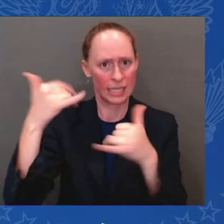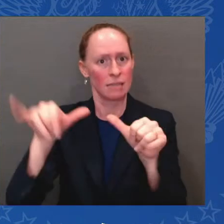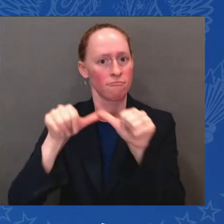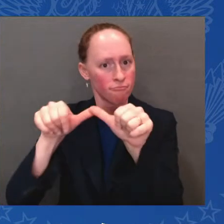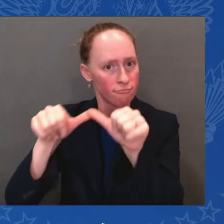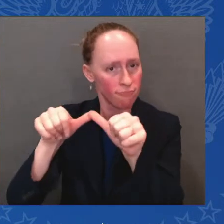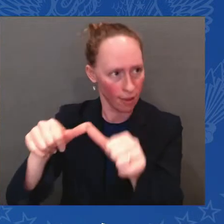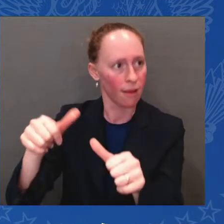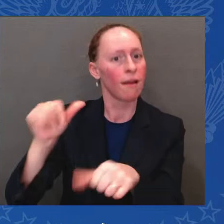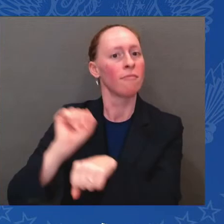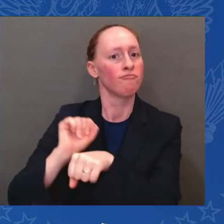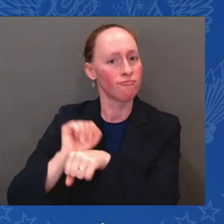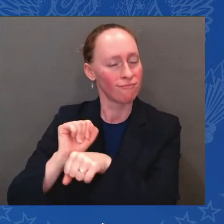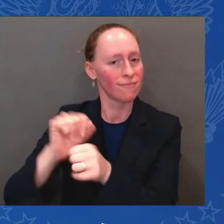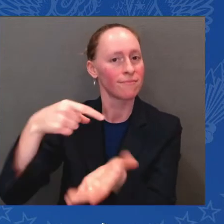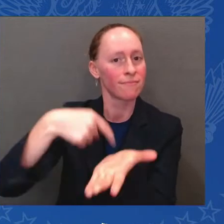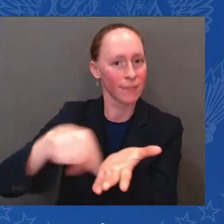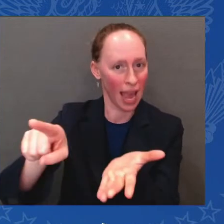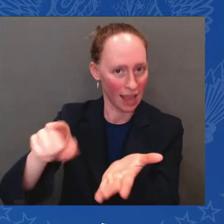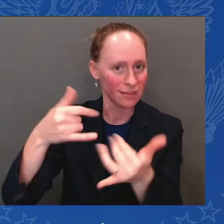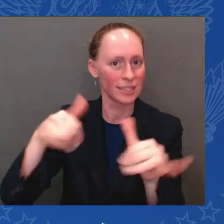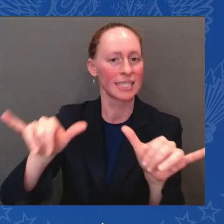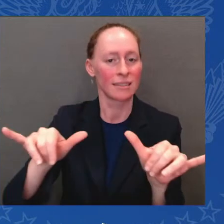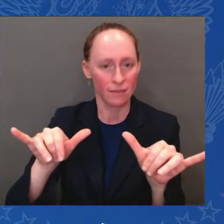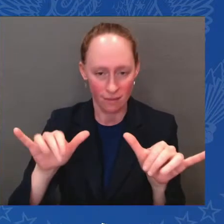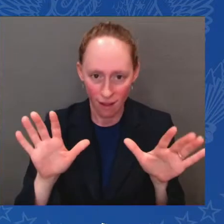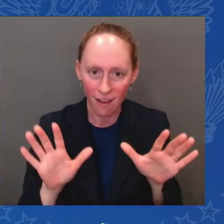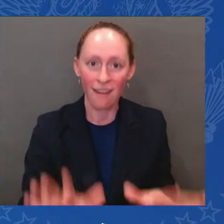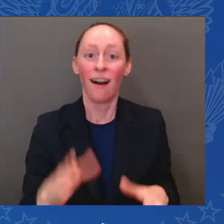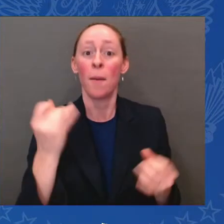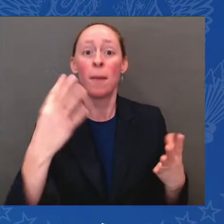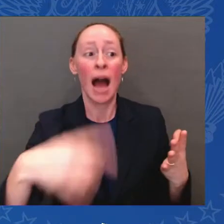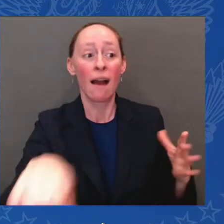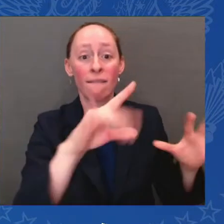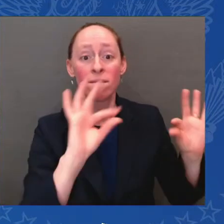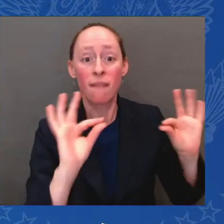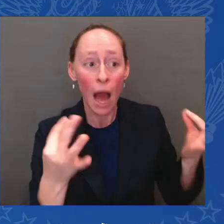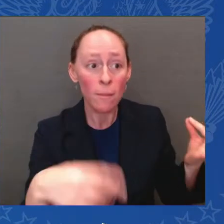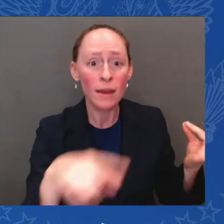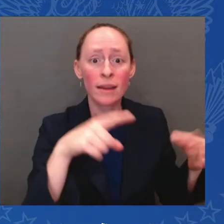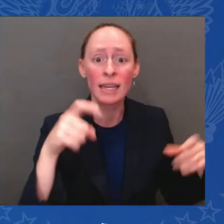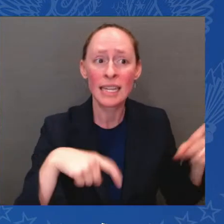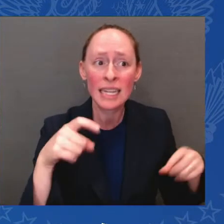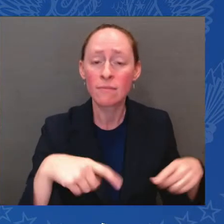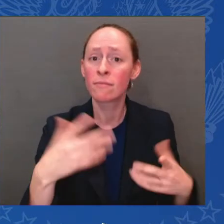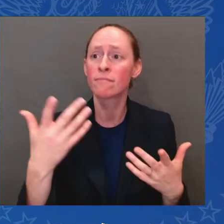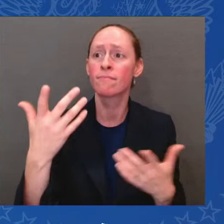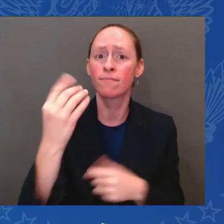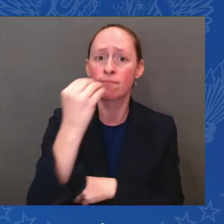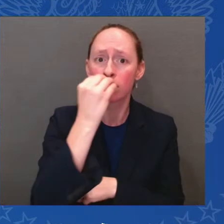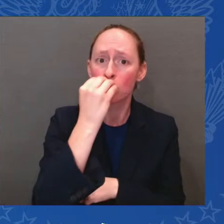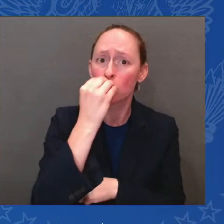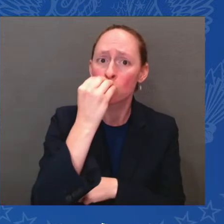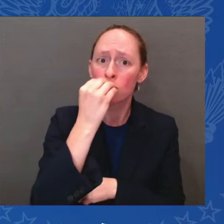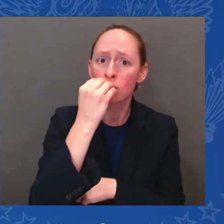to critical food and nutrition assistance, especially programs for women and infant children, and so many other programs.